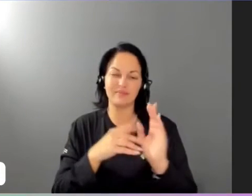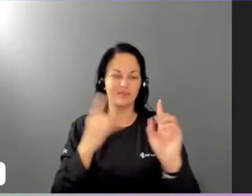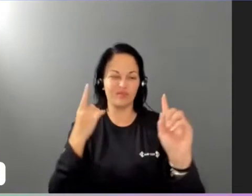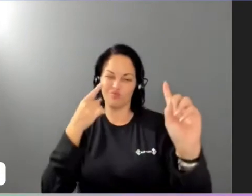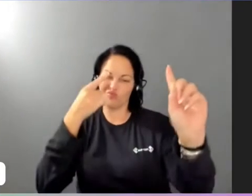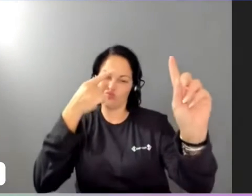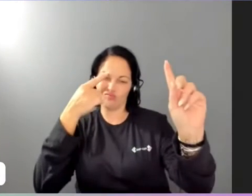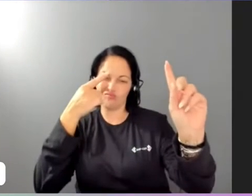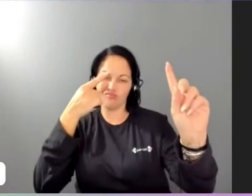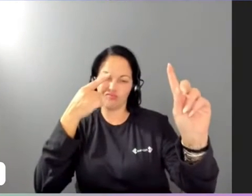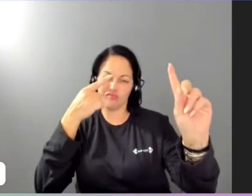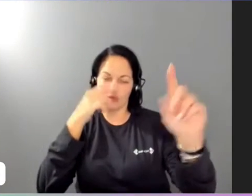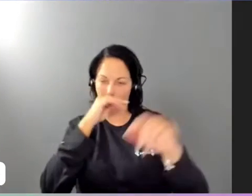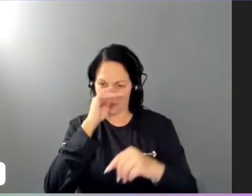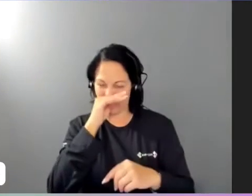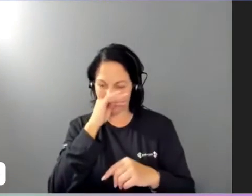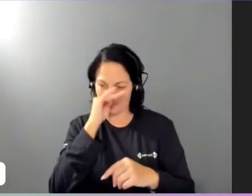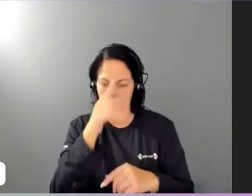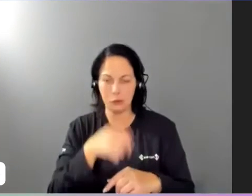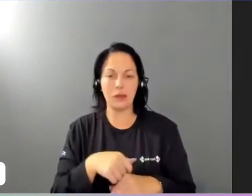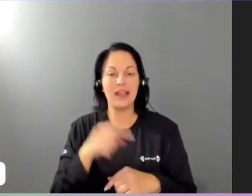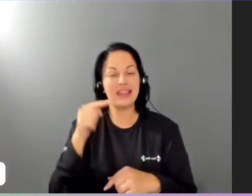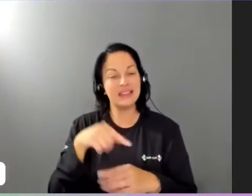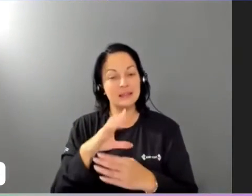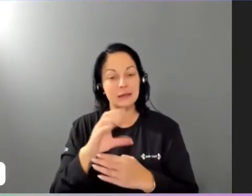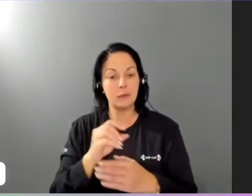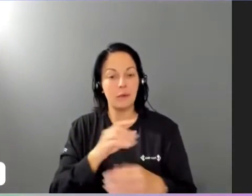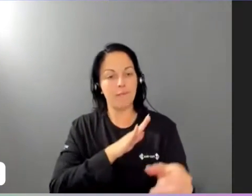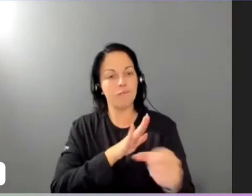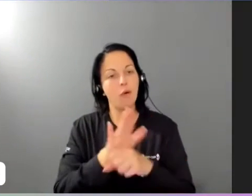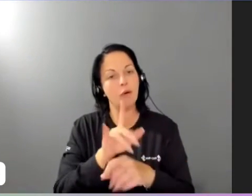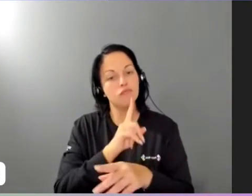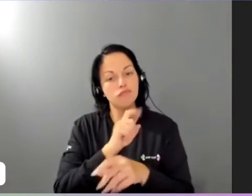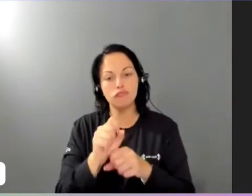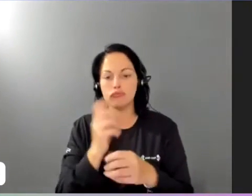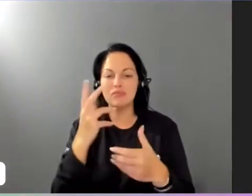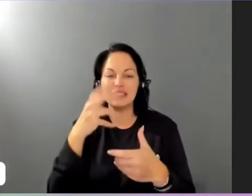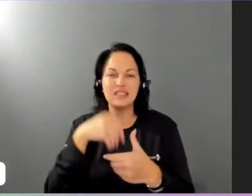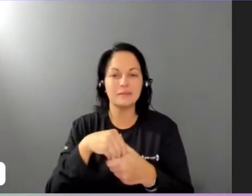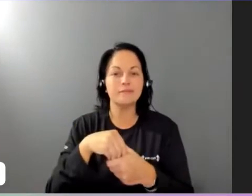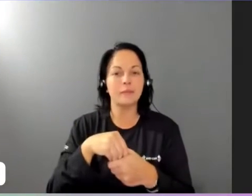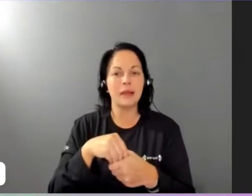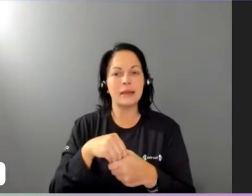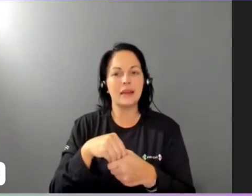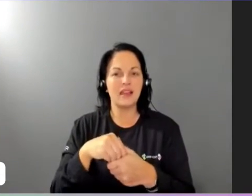approach to inclusion and services technology deployments, and initiatives, again, the north